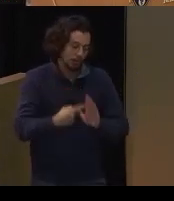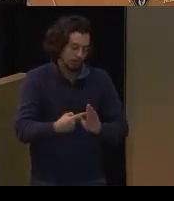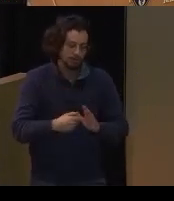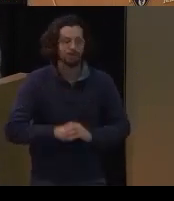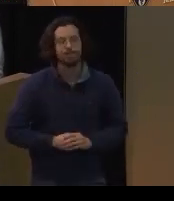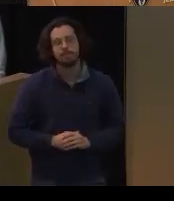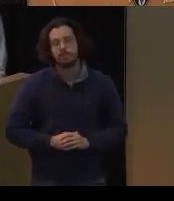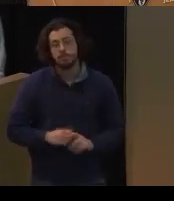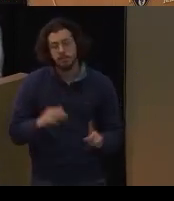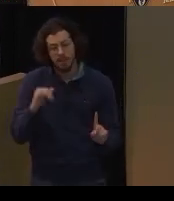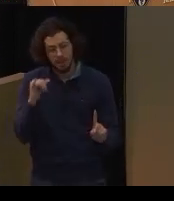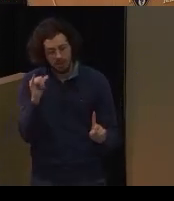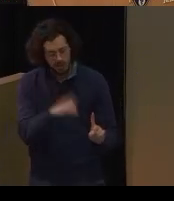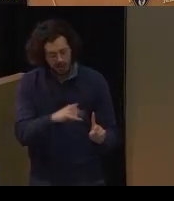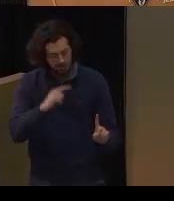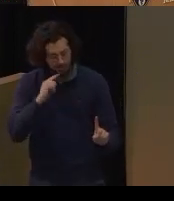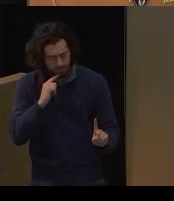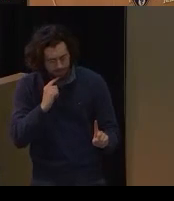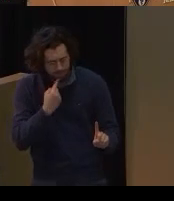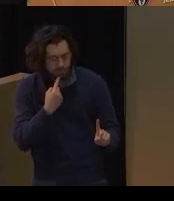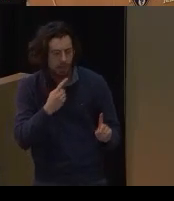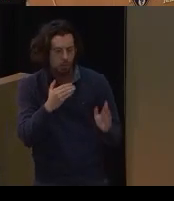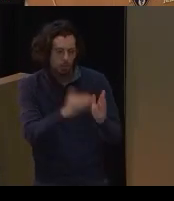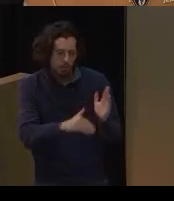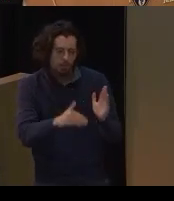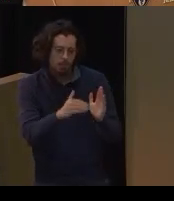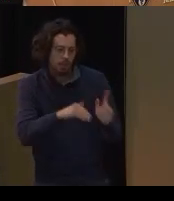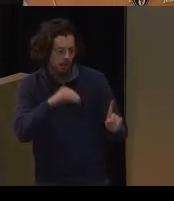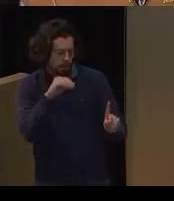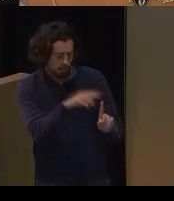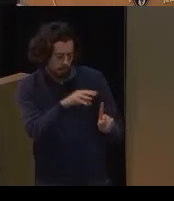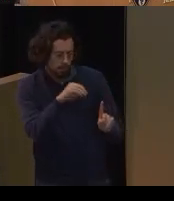and it might be that Intense or repeated exposure to these things changes how we